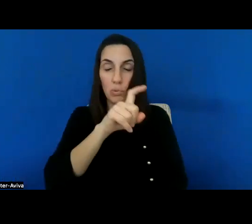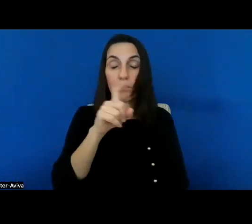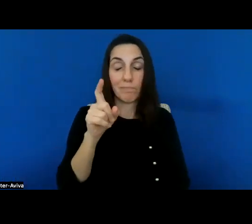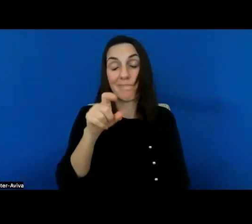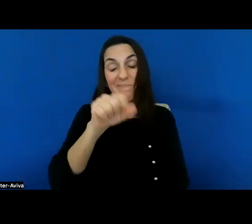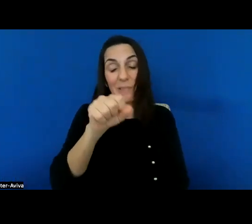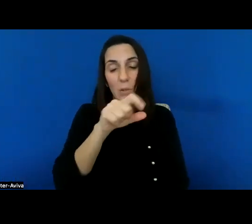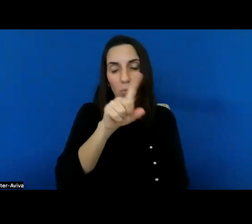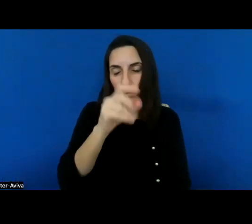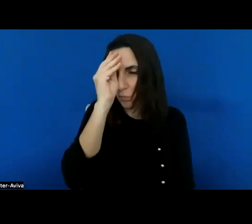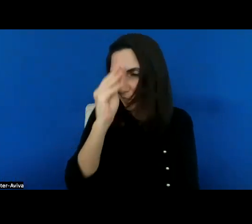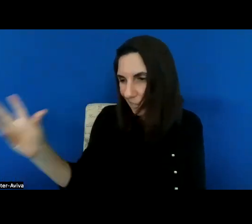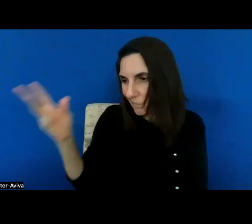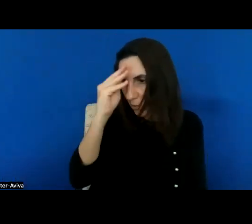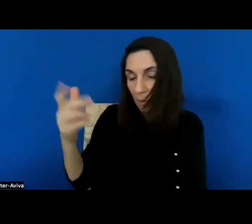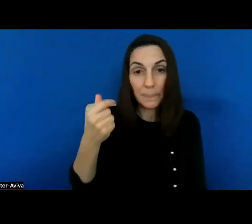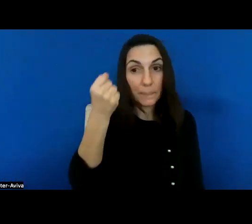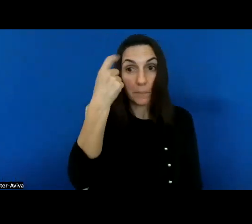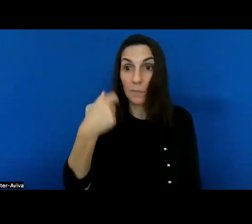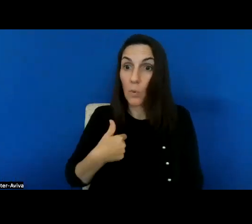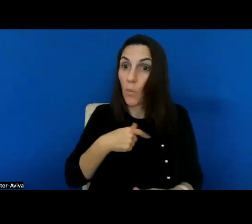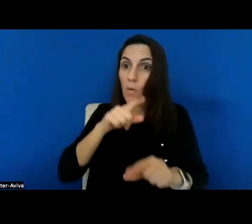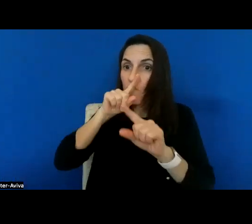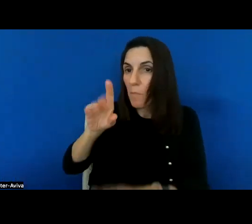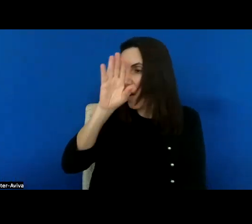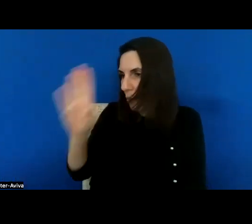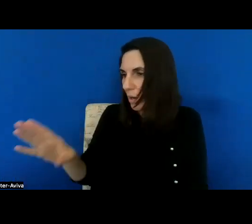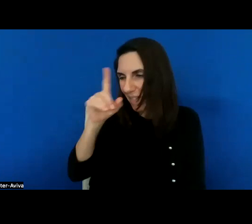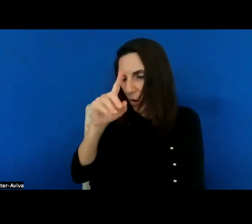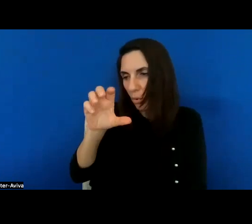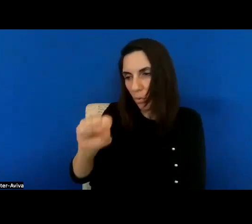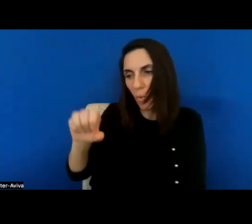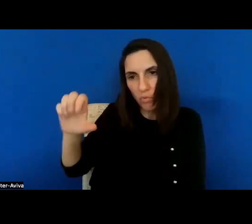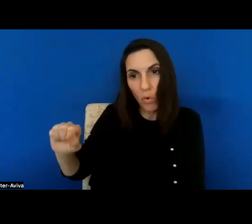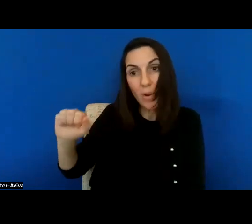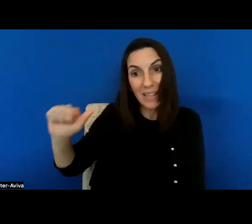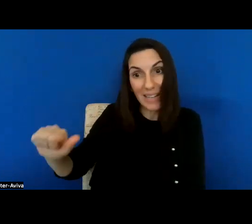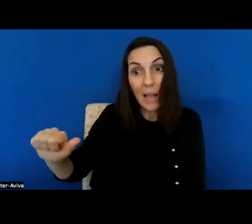11:38:03 We report to Social Security Administration Monthly on all account, activity.